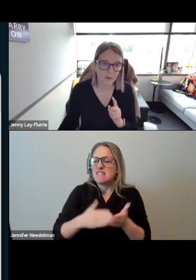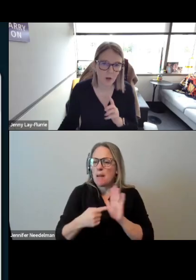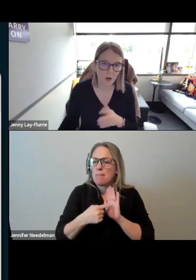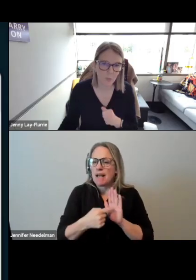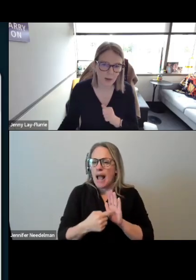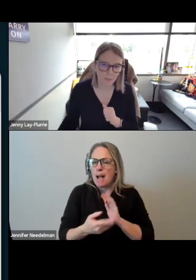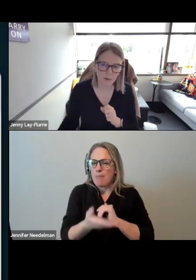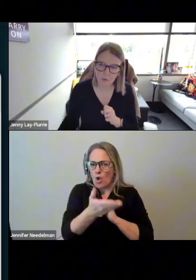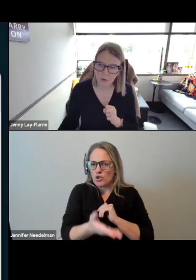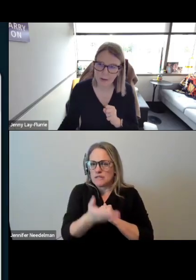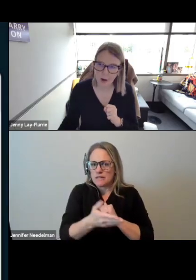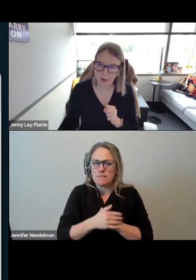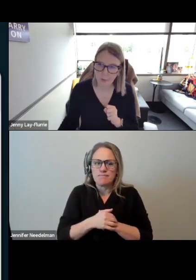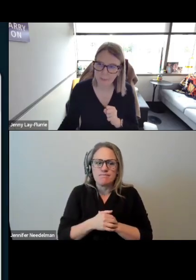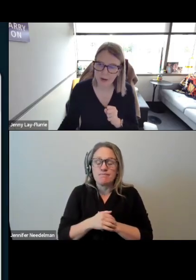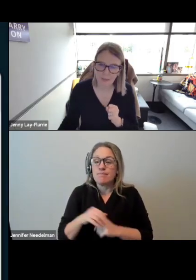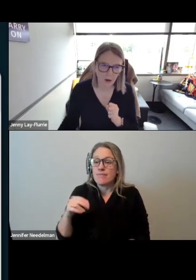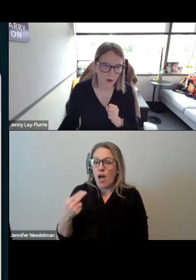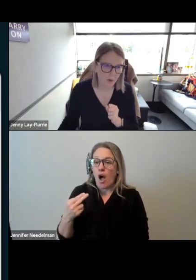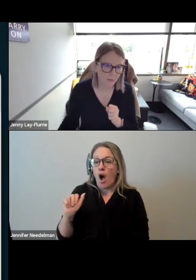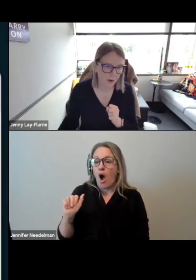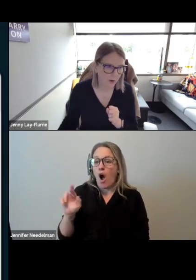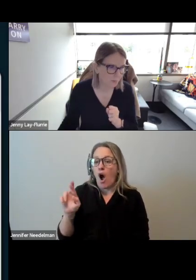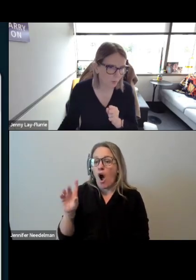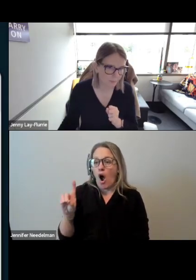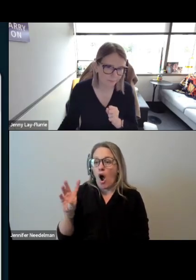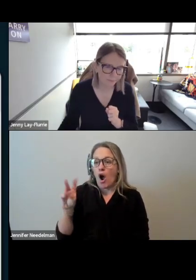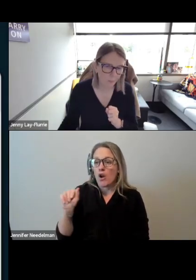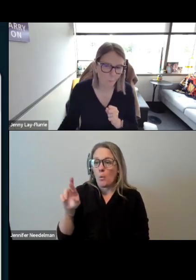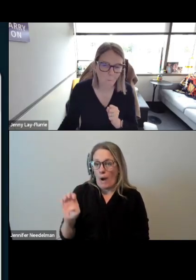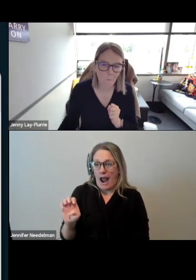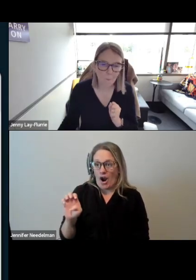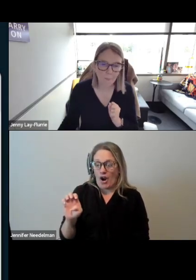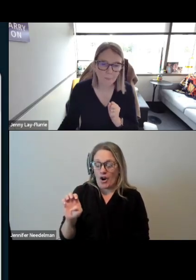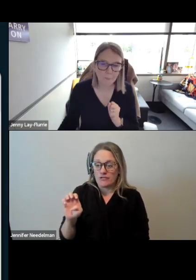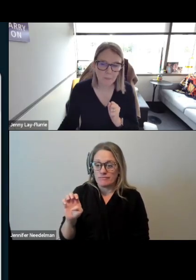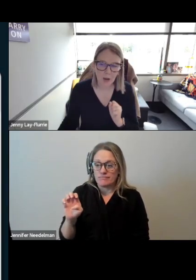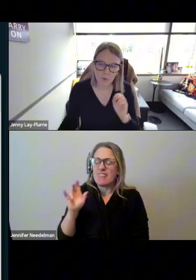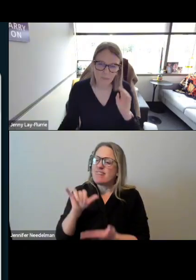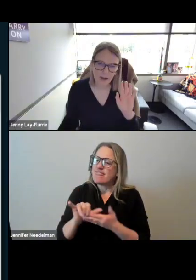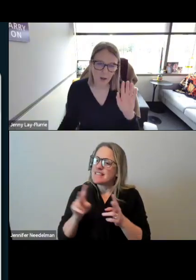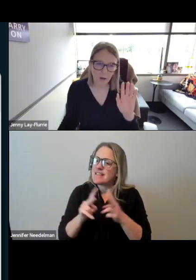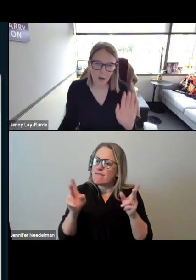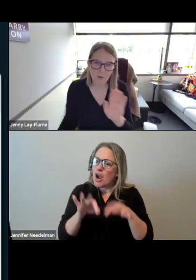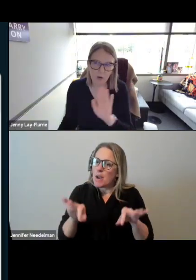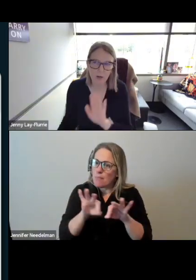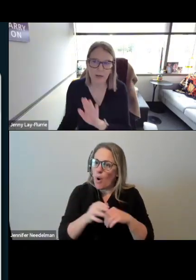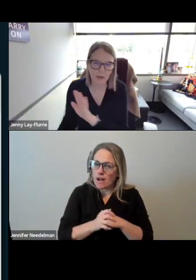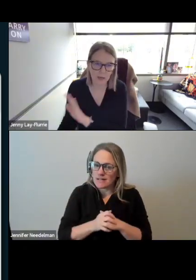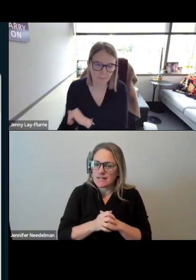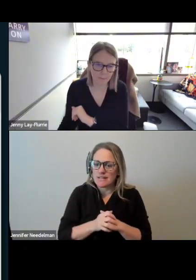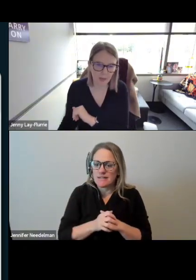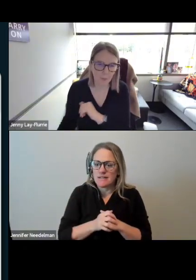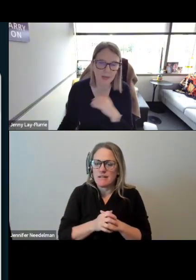First hardware, let's talk about hardware. I think hardware is very important and we've had a lot of learning here